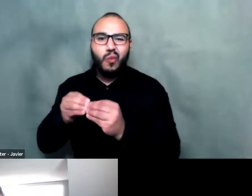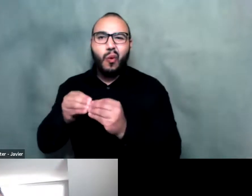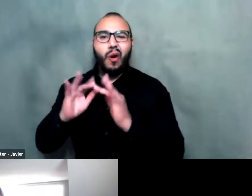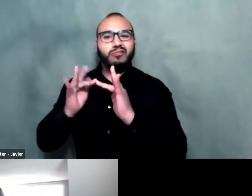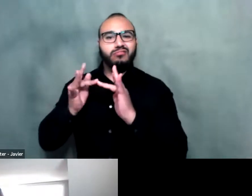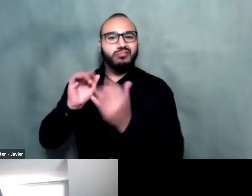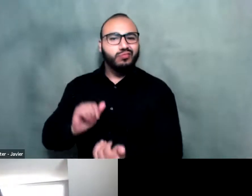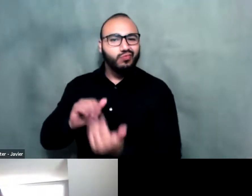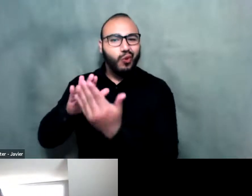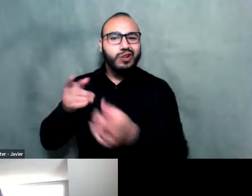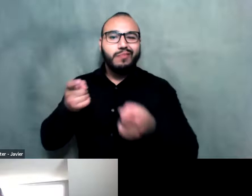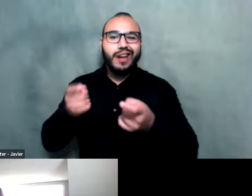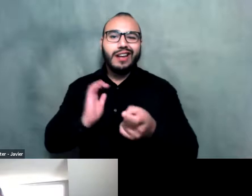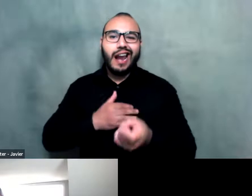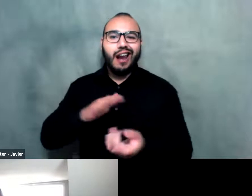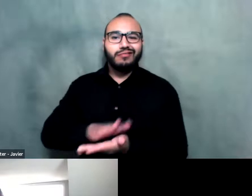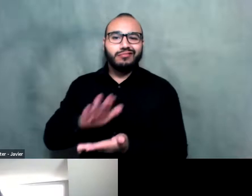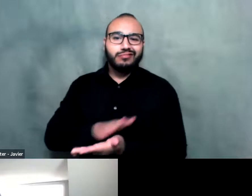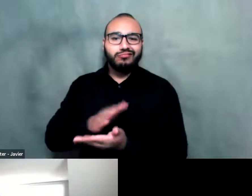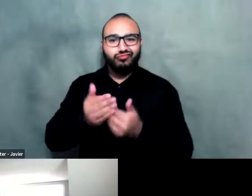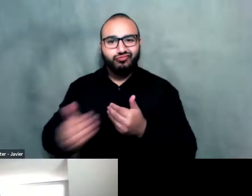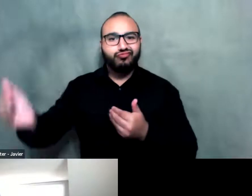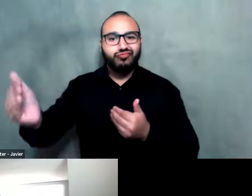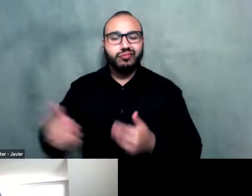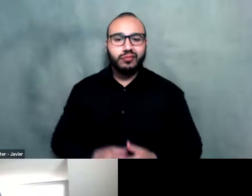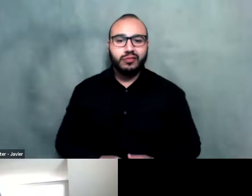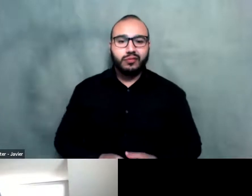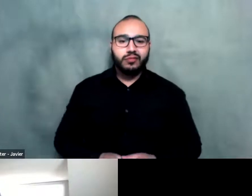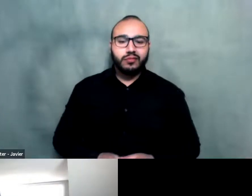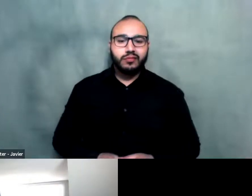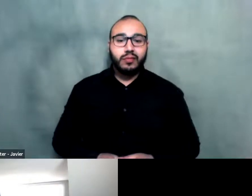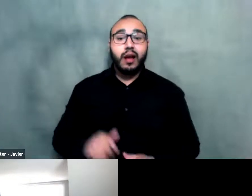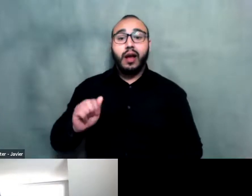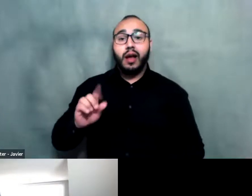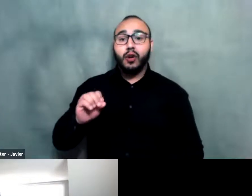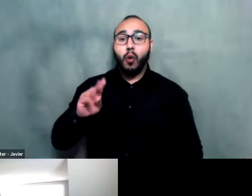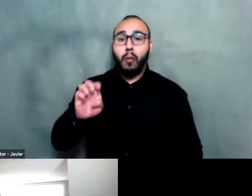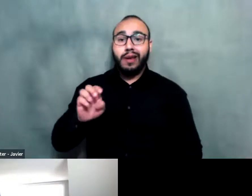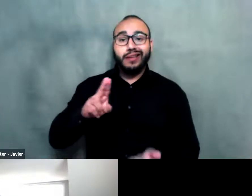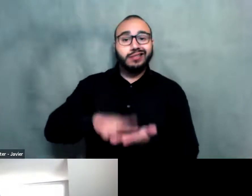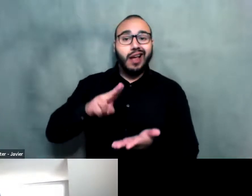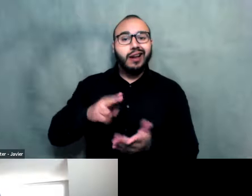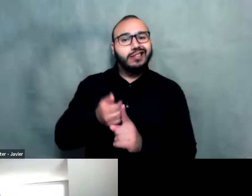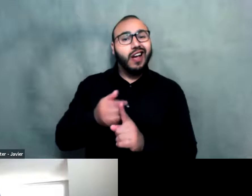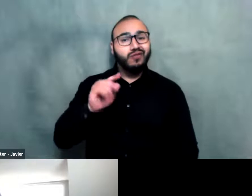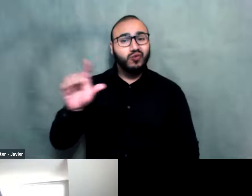to managing our document workflows. And so Adobe Sign is a tool that helps you collect